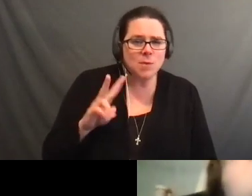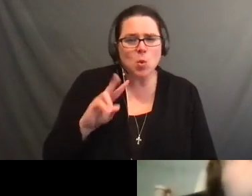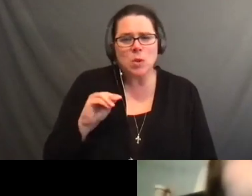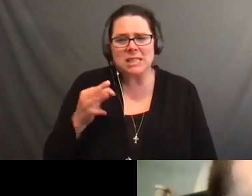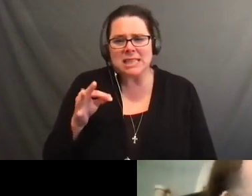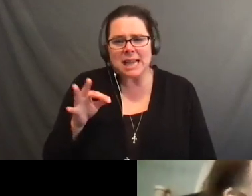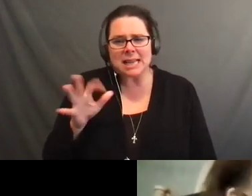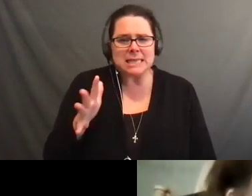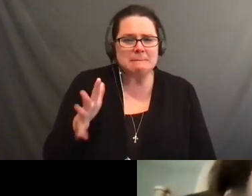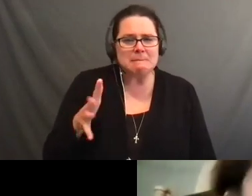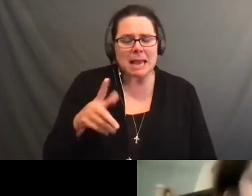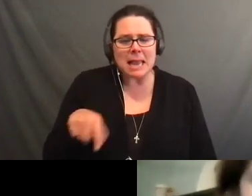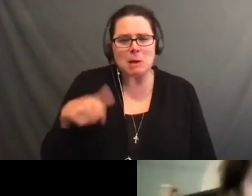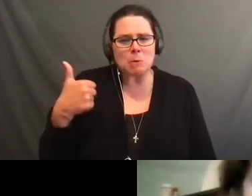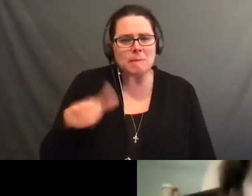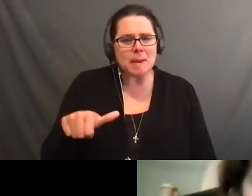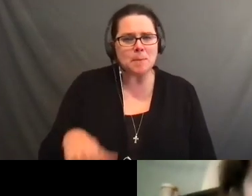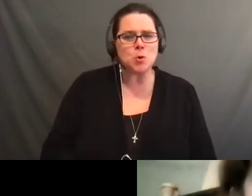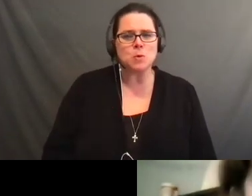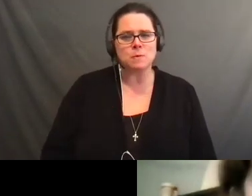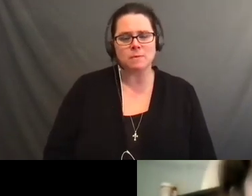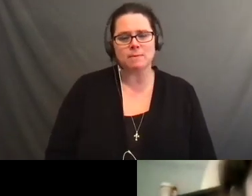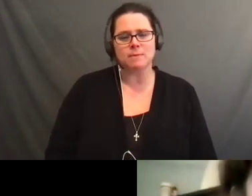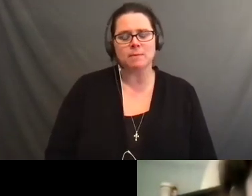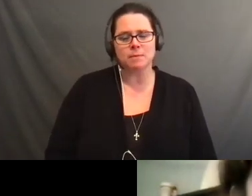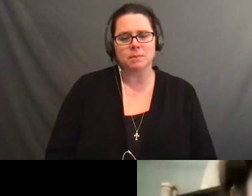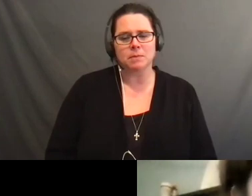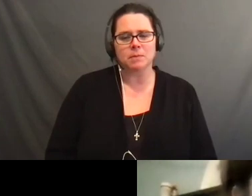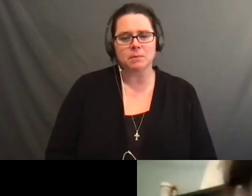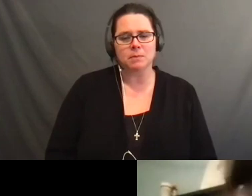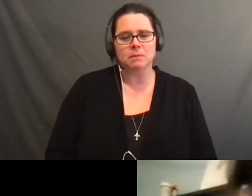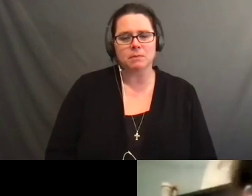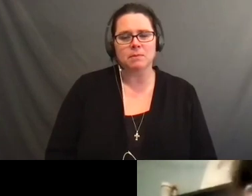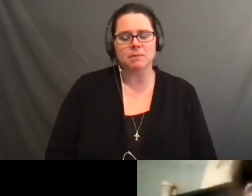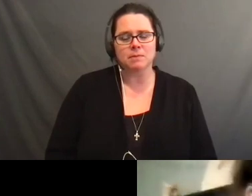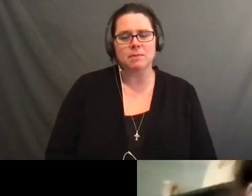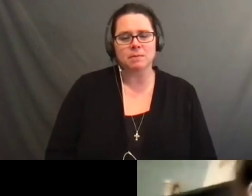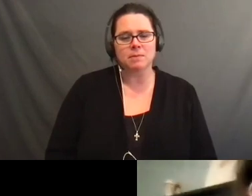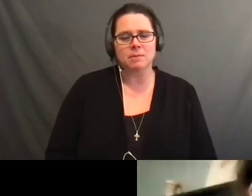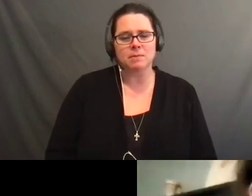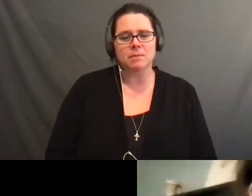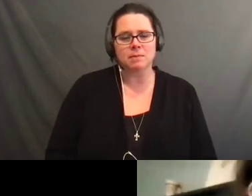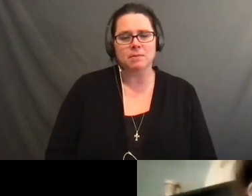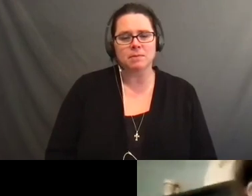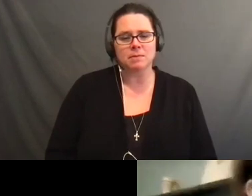remember. Practice, practice, practice a lot.